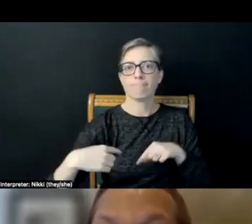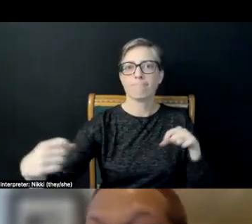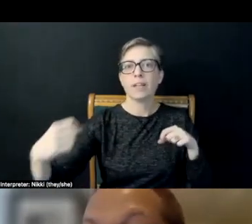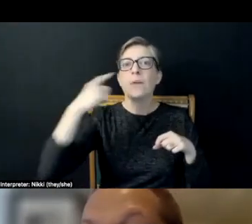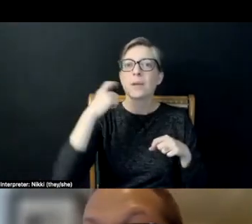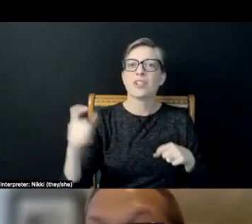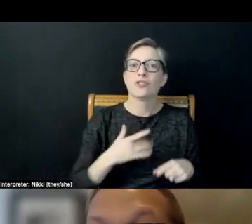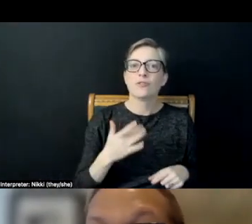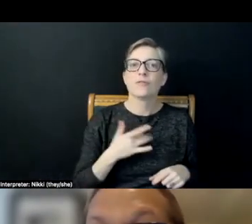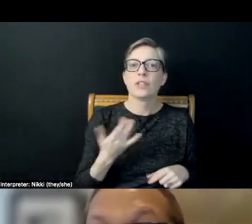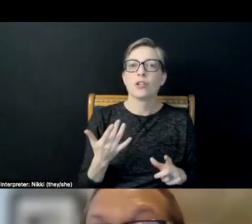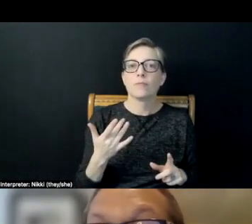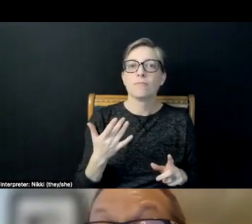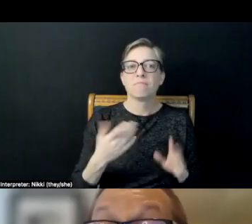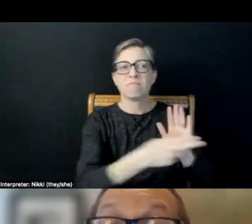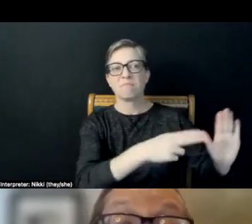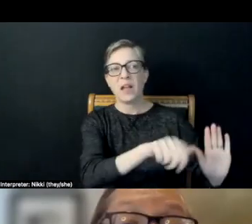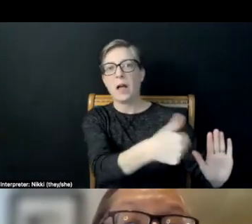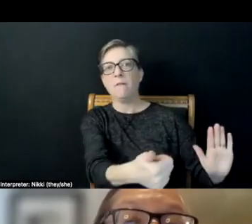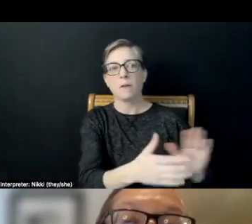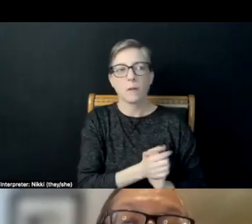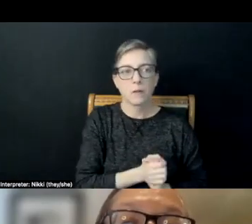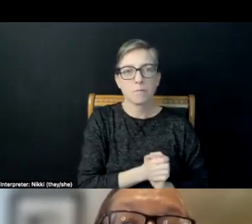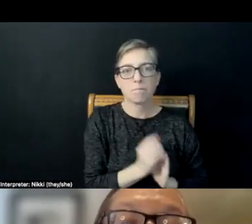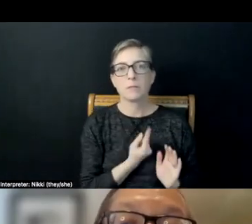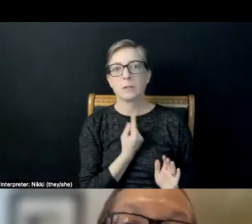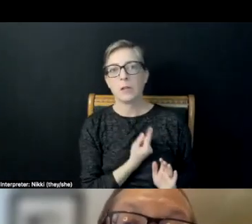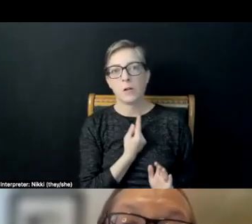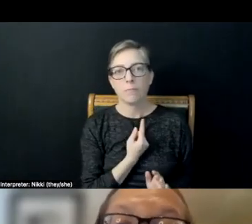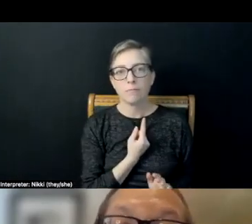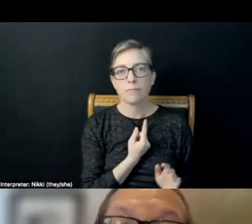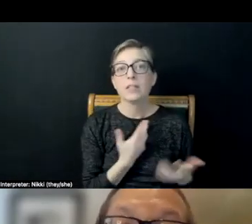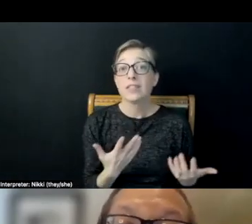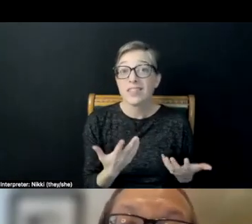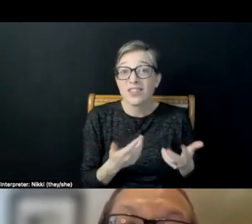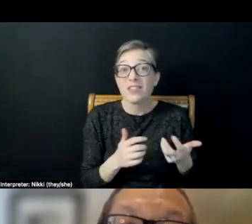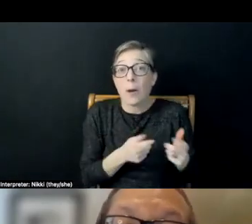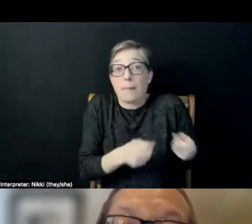everything about managing your personal disabilities also comes to bear as you're thinking about,